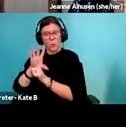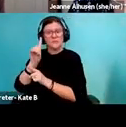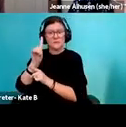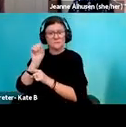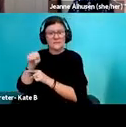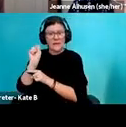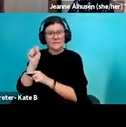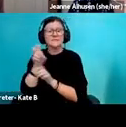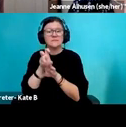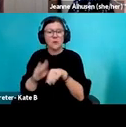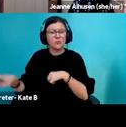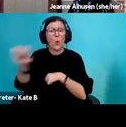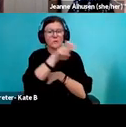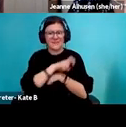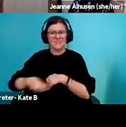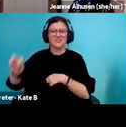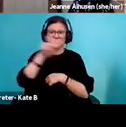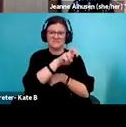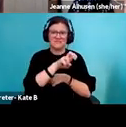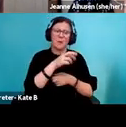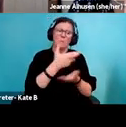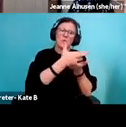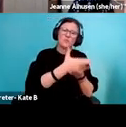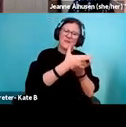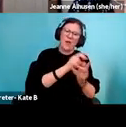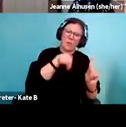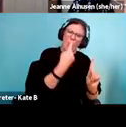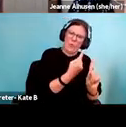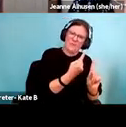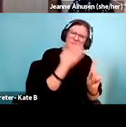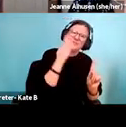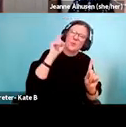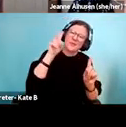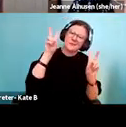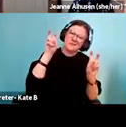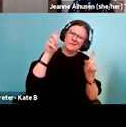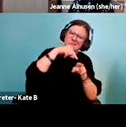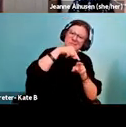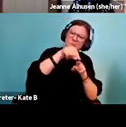Chicago. But it was in the context of rehab, so it was that specialty out there, people